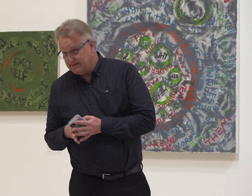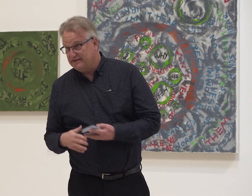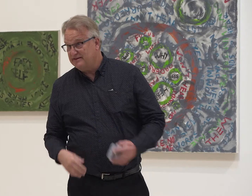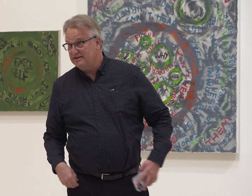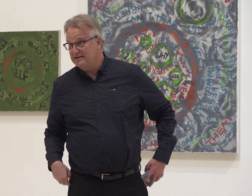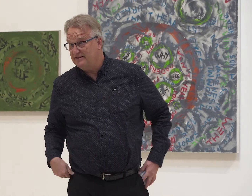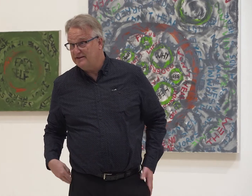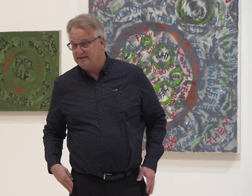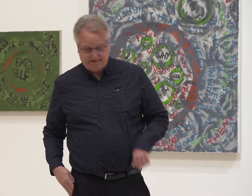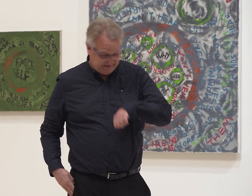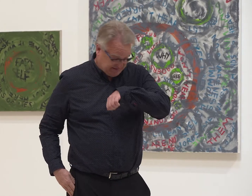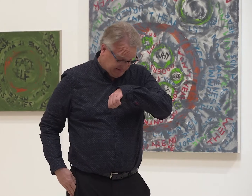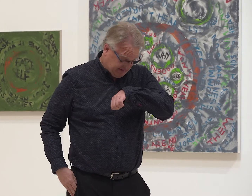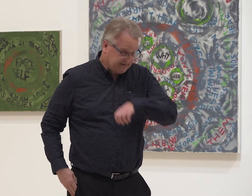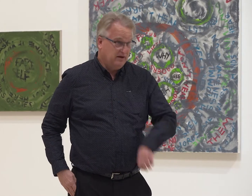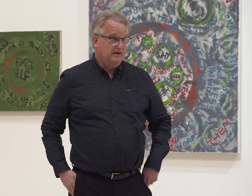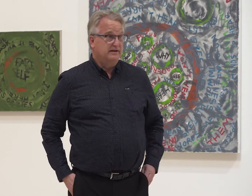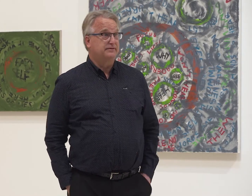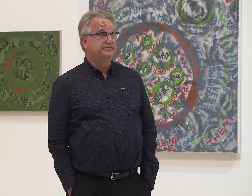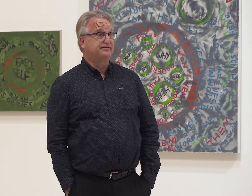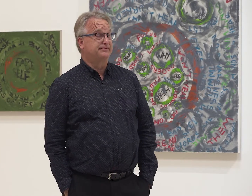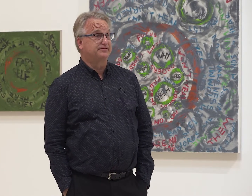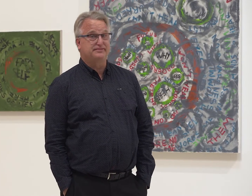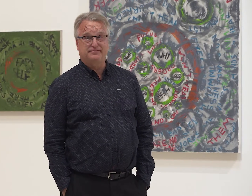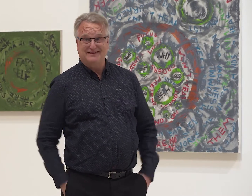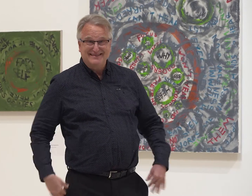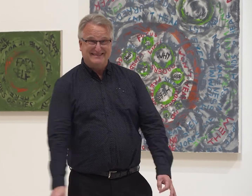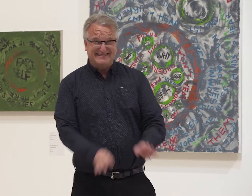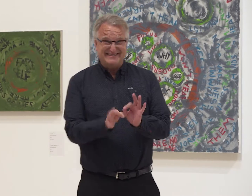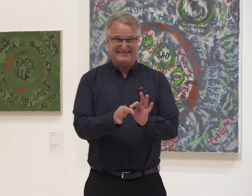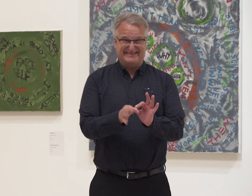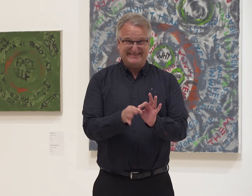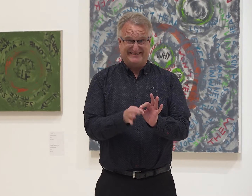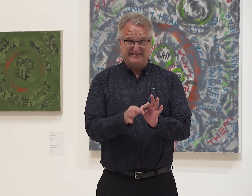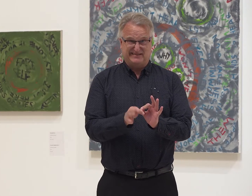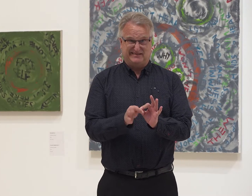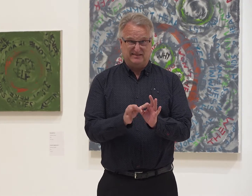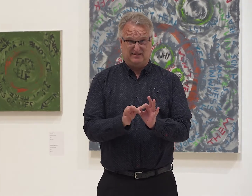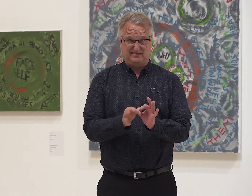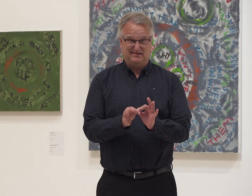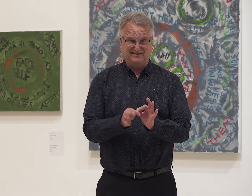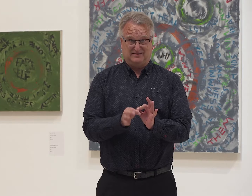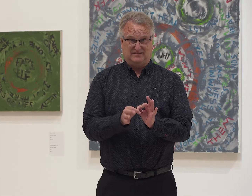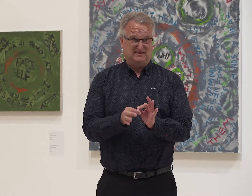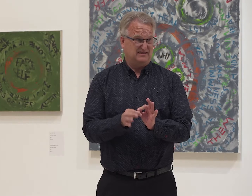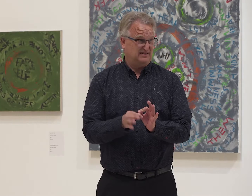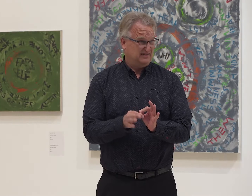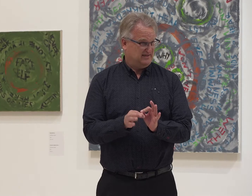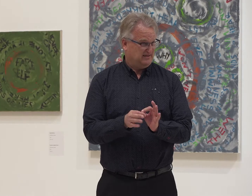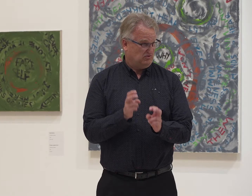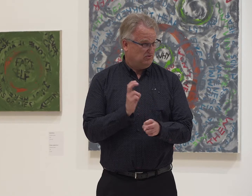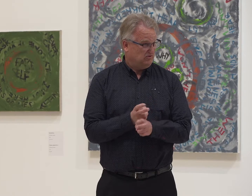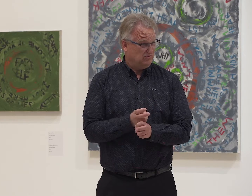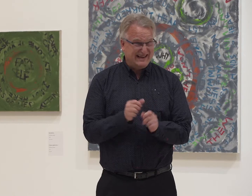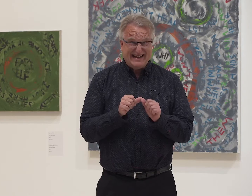but decides that, well, this is not meeting my needs and has distractions that they can attend to